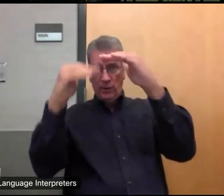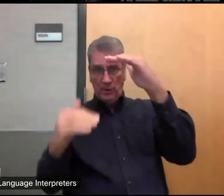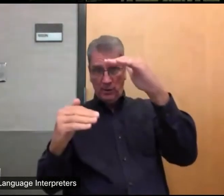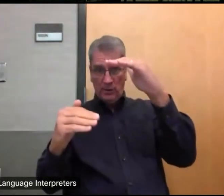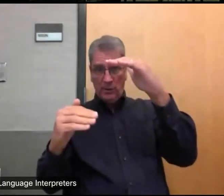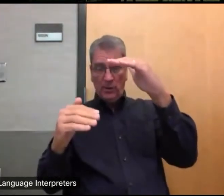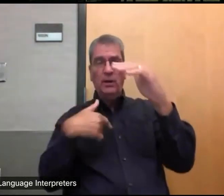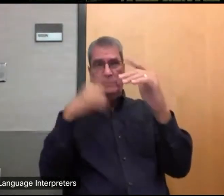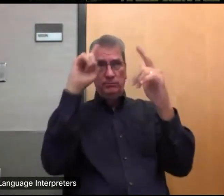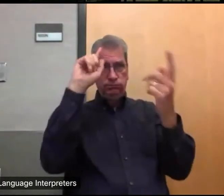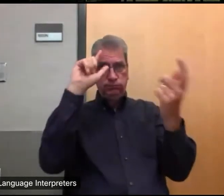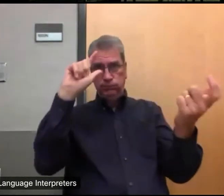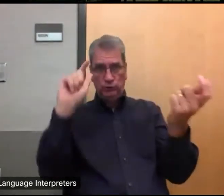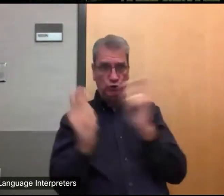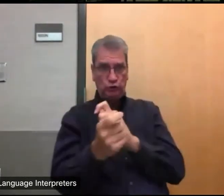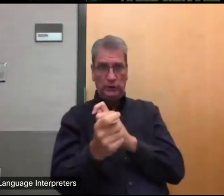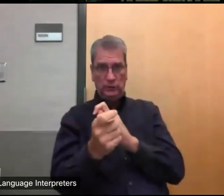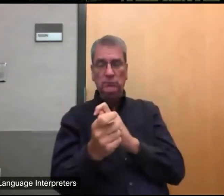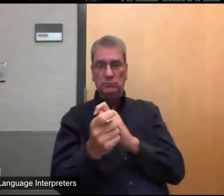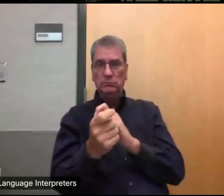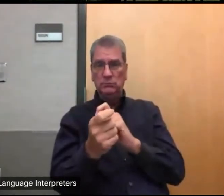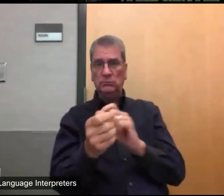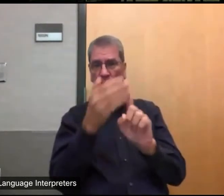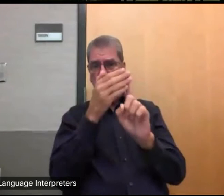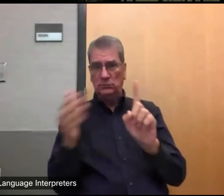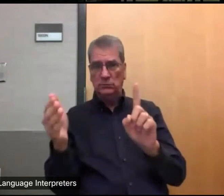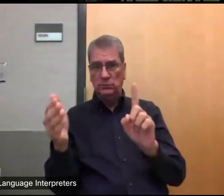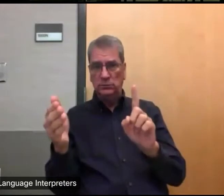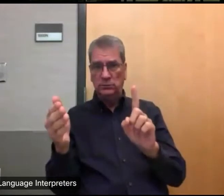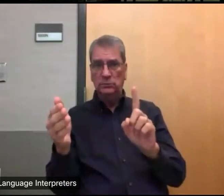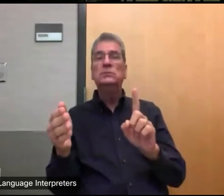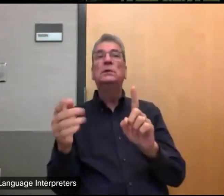can shift from this to that and unfortunately that was well thought and very well intended,